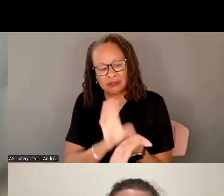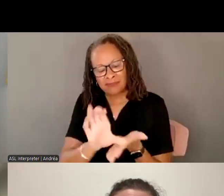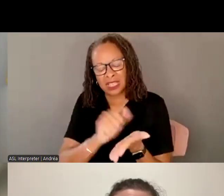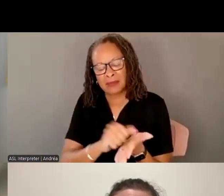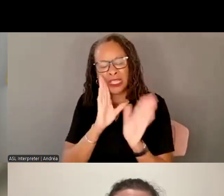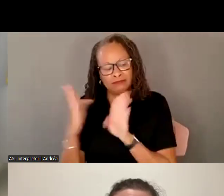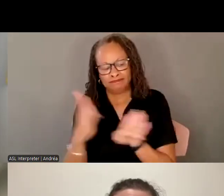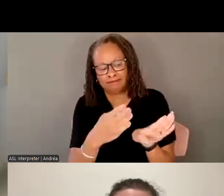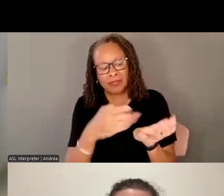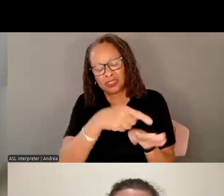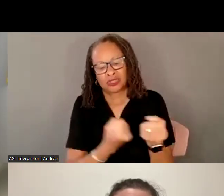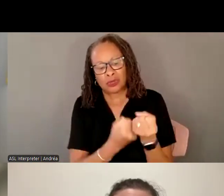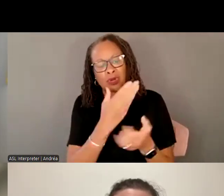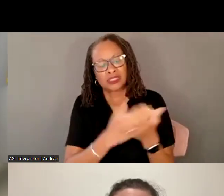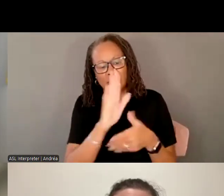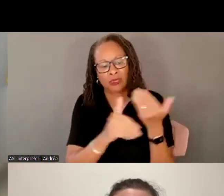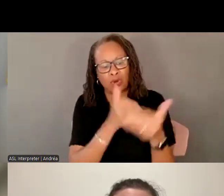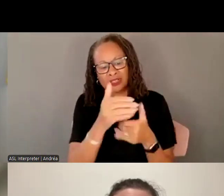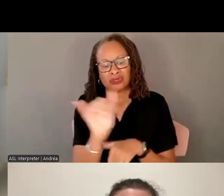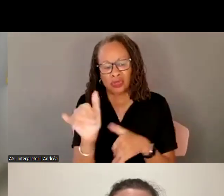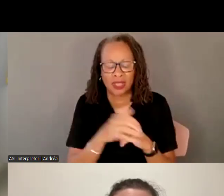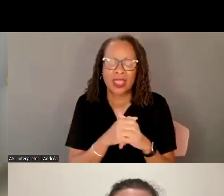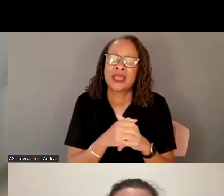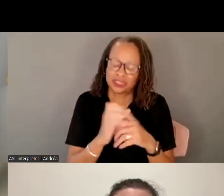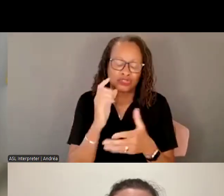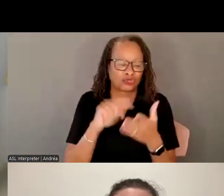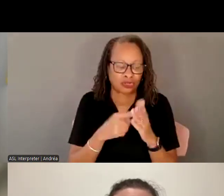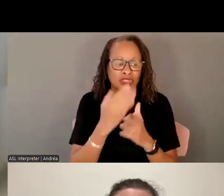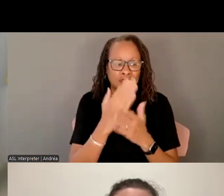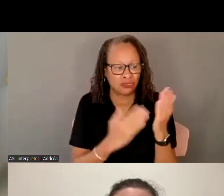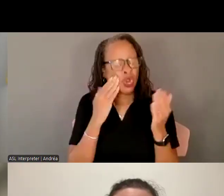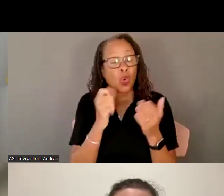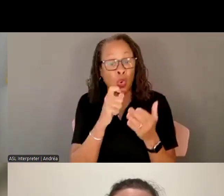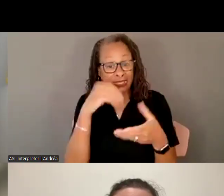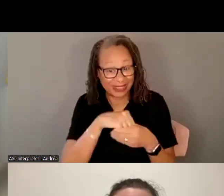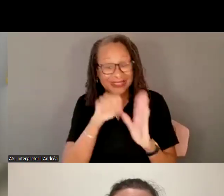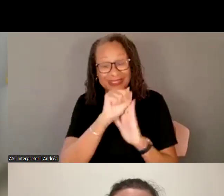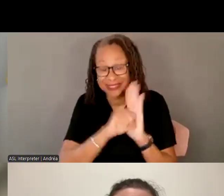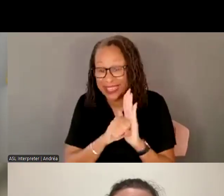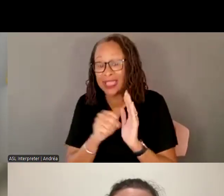to kind of help support some of those processes. So getting to know some of those players within the state, within the community,